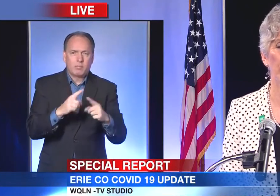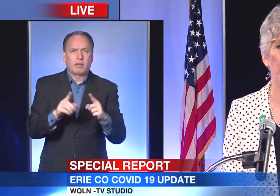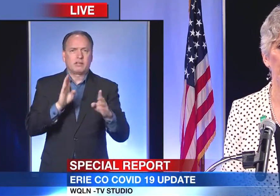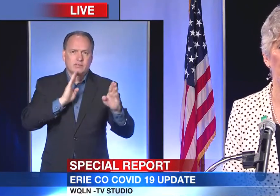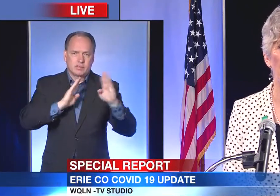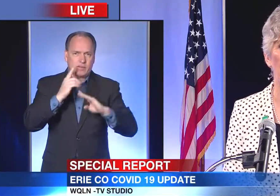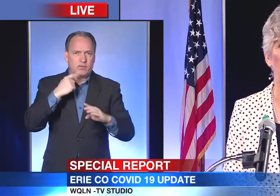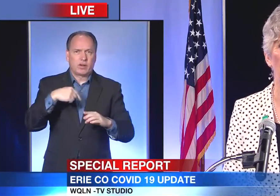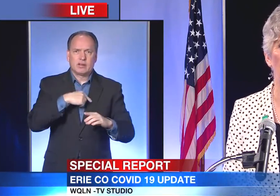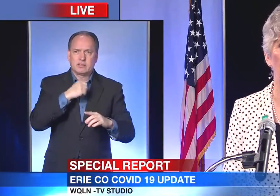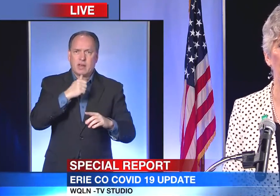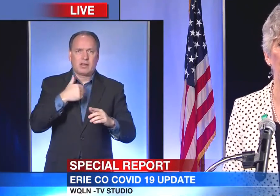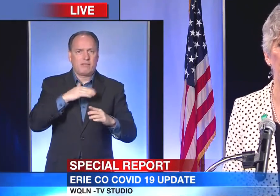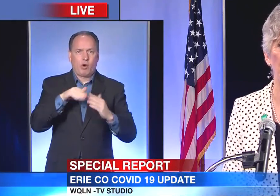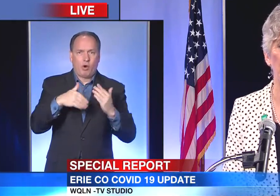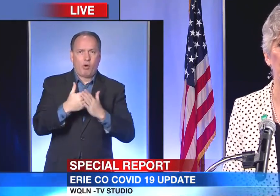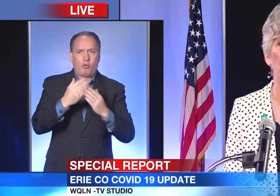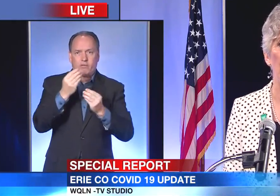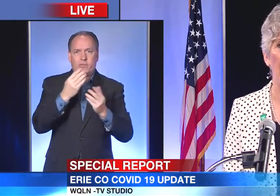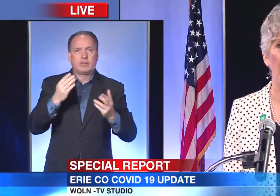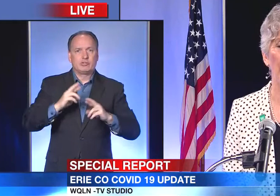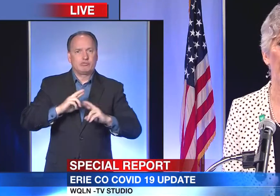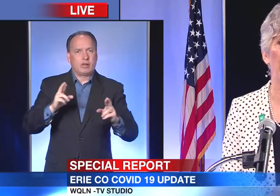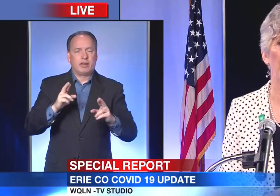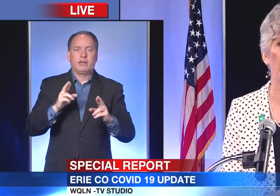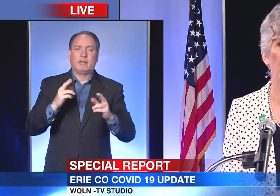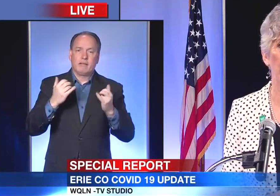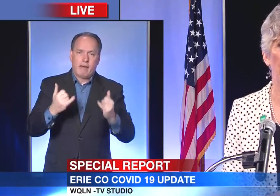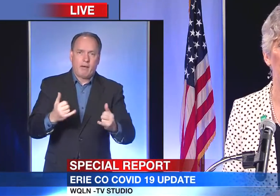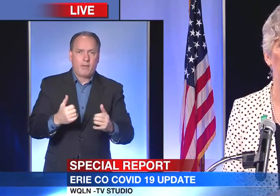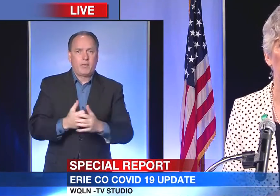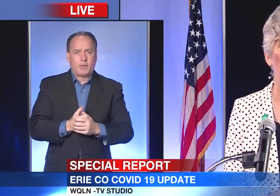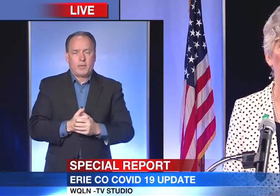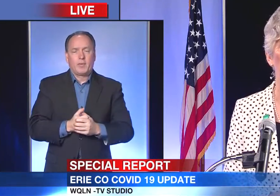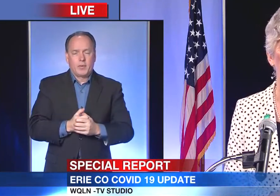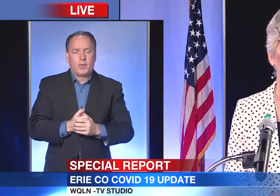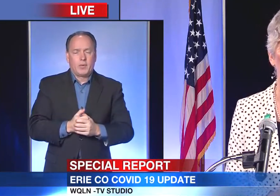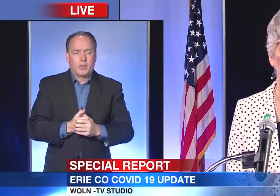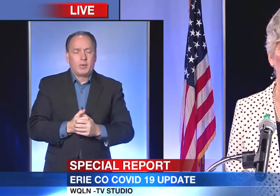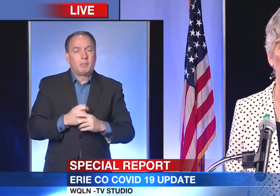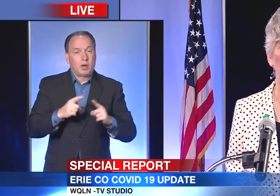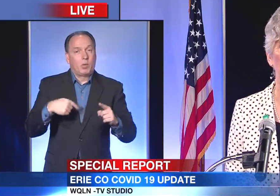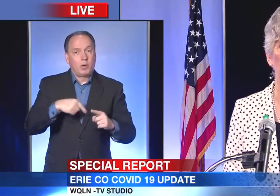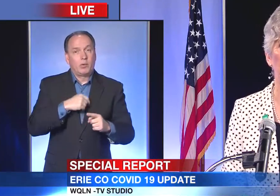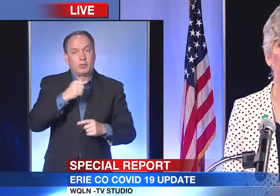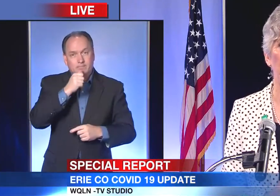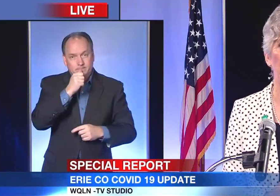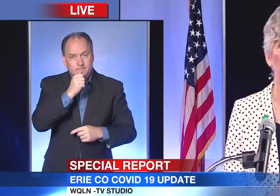WE WANT TO BE THERE FOR THEM. SO IT IS VERY FRUSTRATING FOR US NOT TO HAVE ALL OF THAT INFORMATION AT OUR HANDS RIGHT